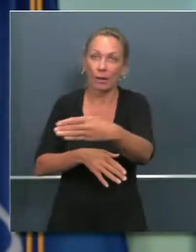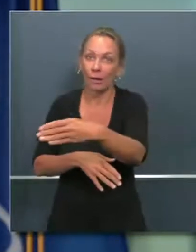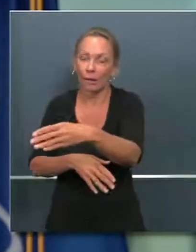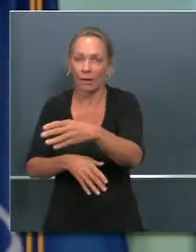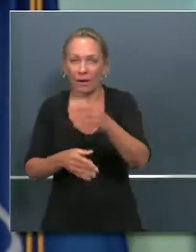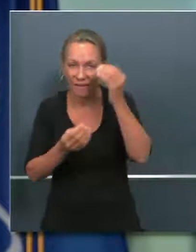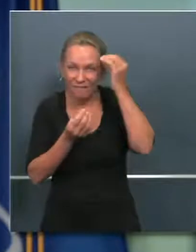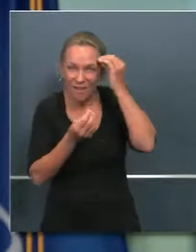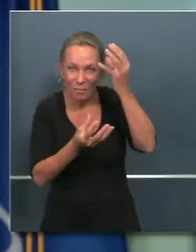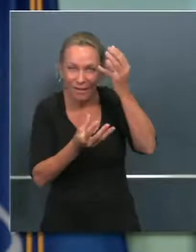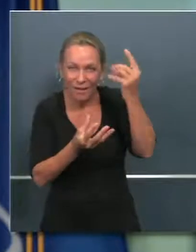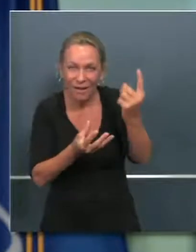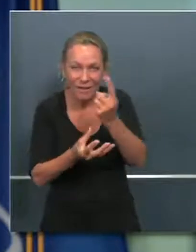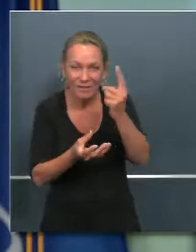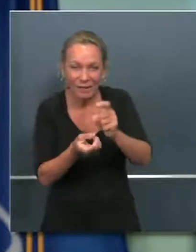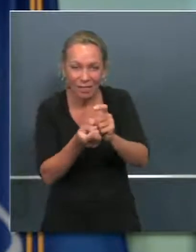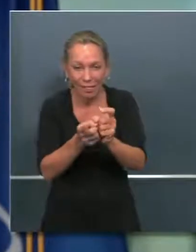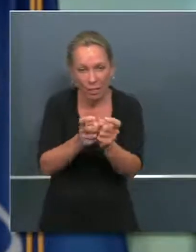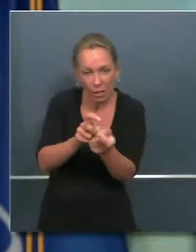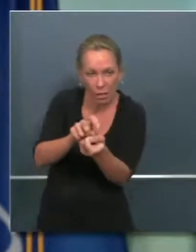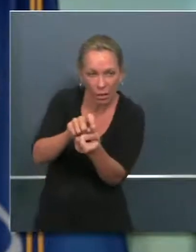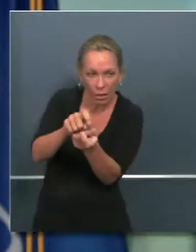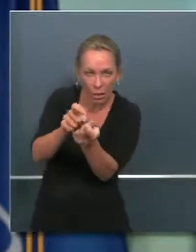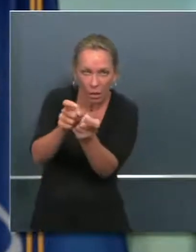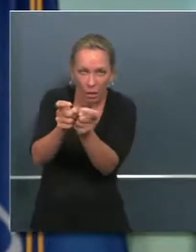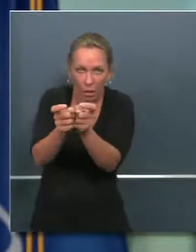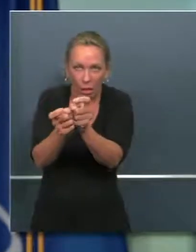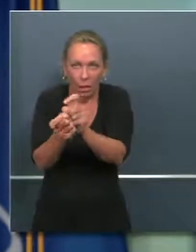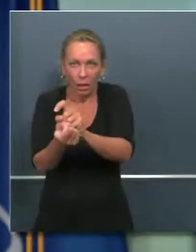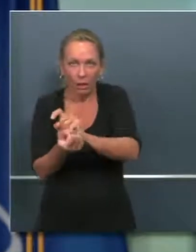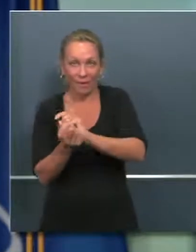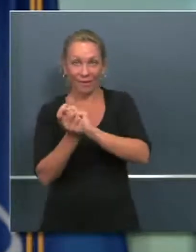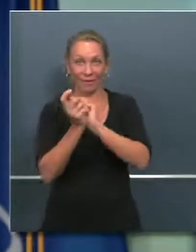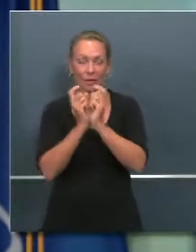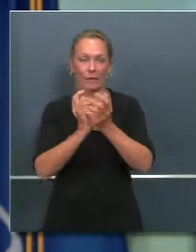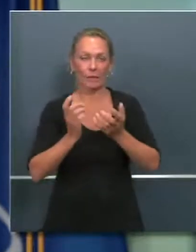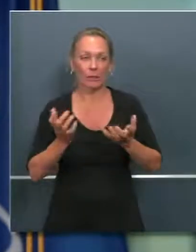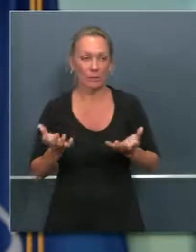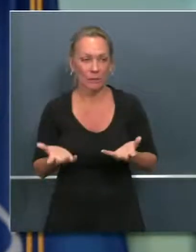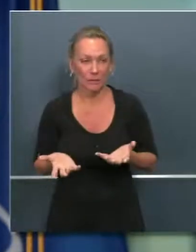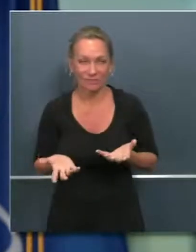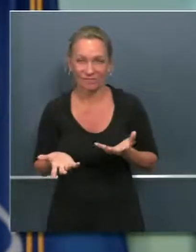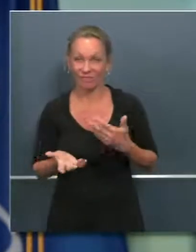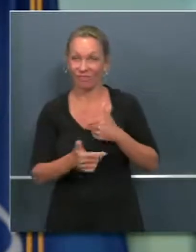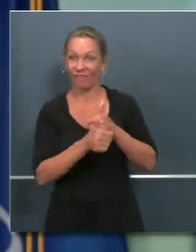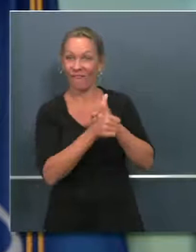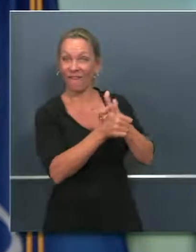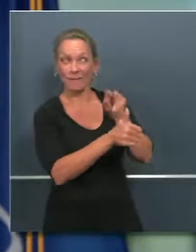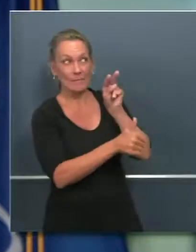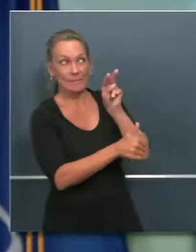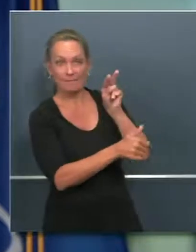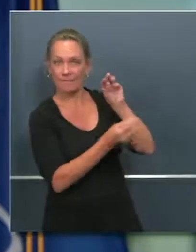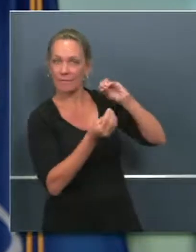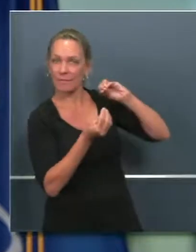to augmenting the orders and advancing perhaps even more restrictive ones as may be necessary